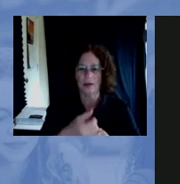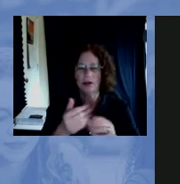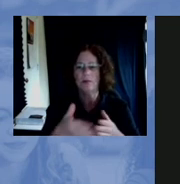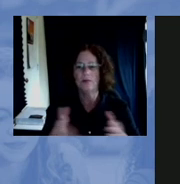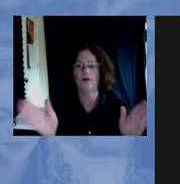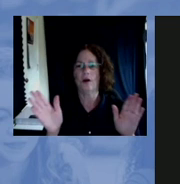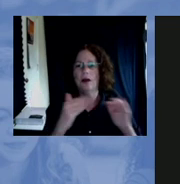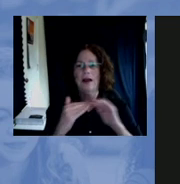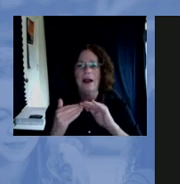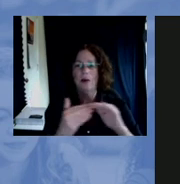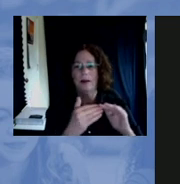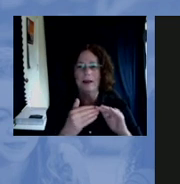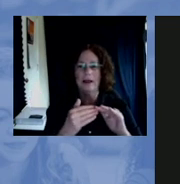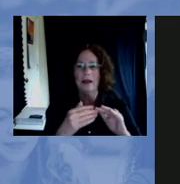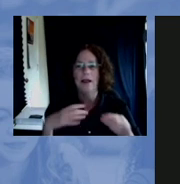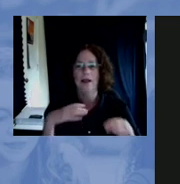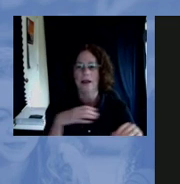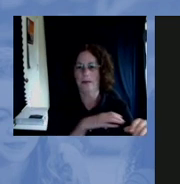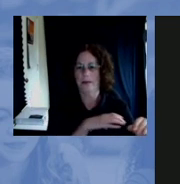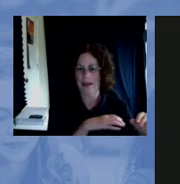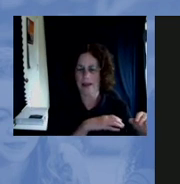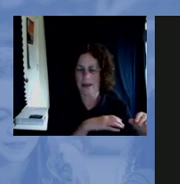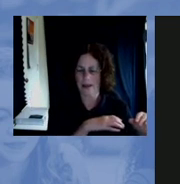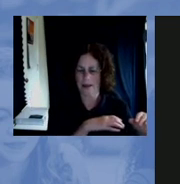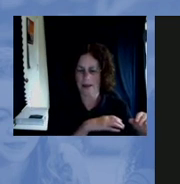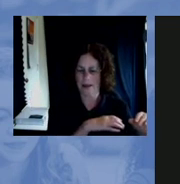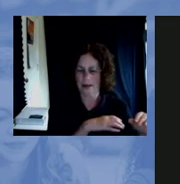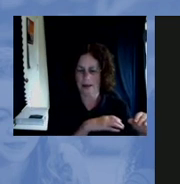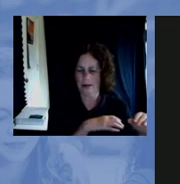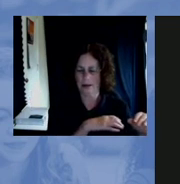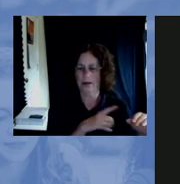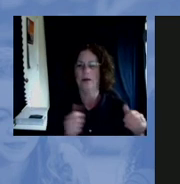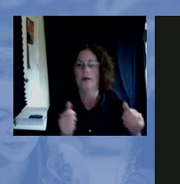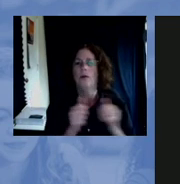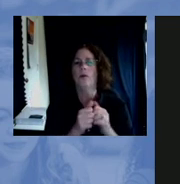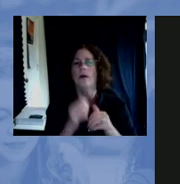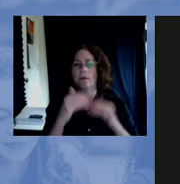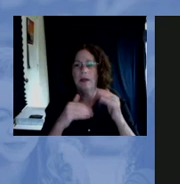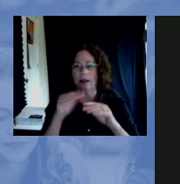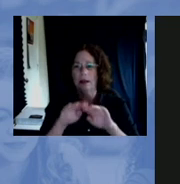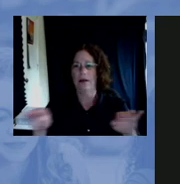A COMMITTEE THAT COUPLED WITH OUR BUILDING LEVEL EQUITY COMMITTEES, AND MOST IMPORTANTLY,